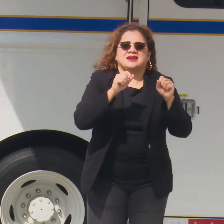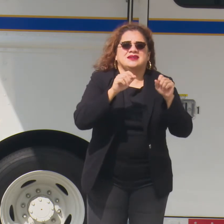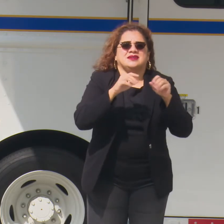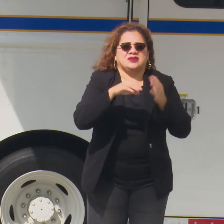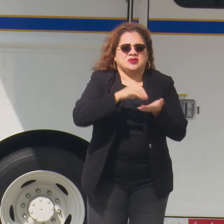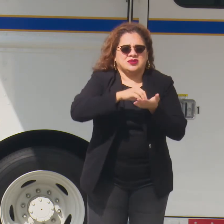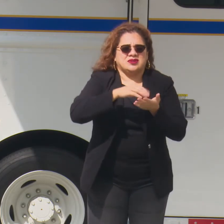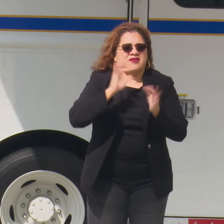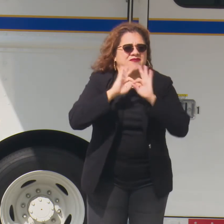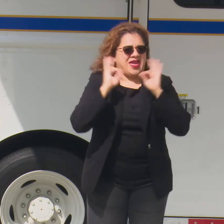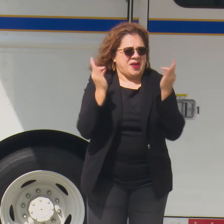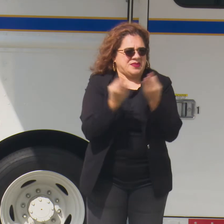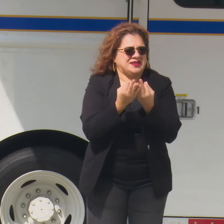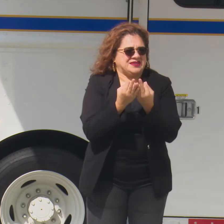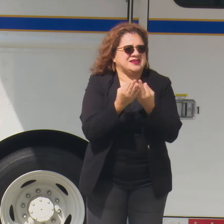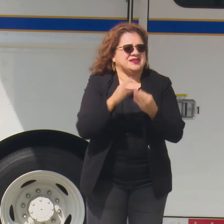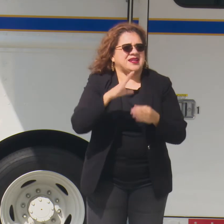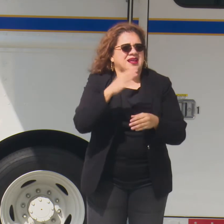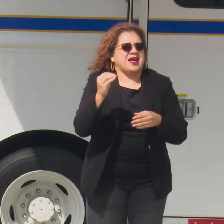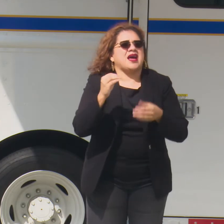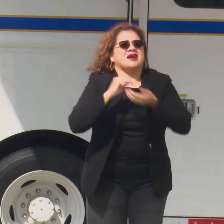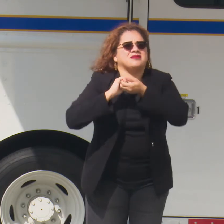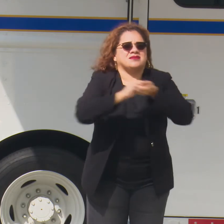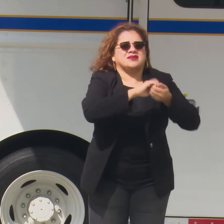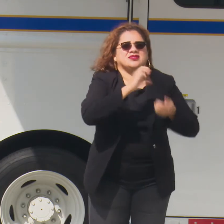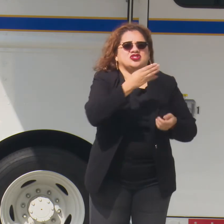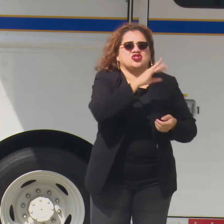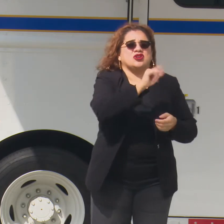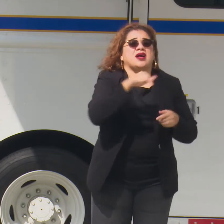that that we call "porque te quiero", "because I love you",